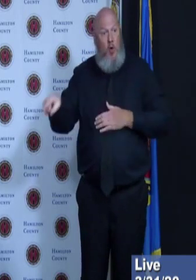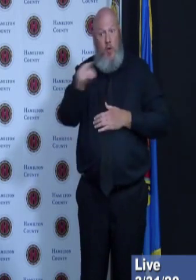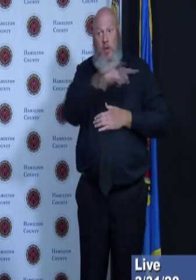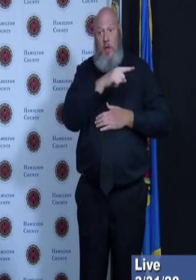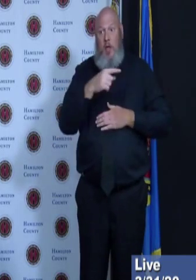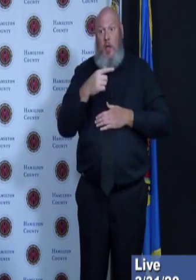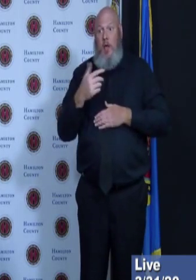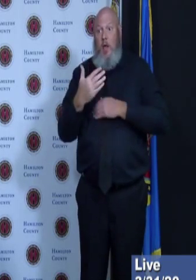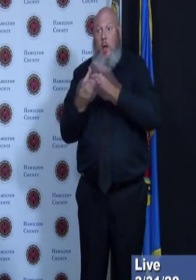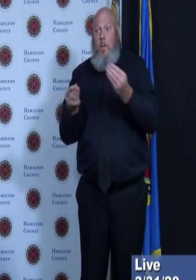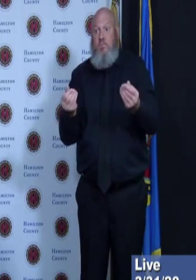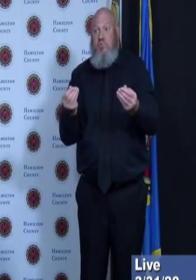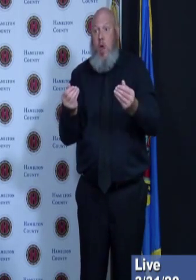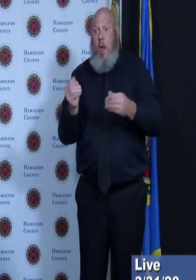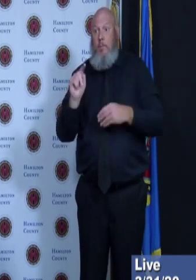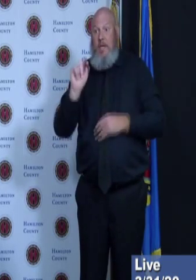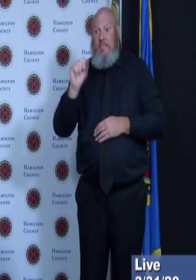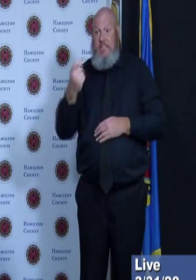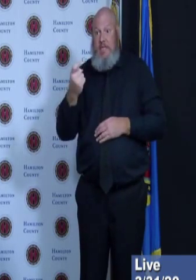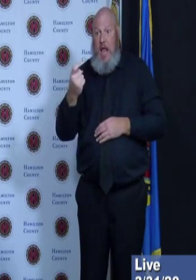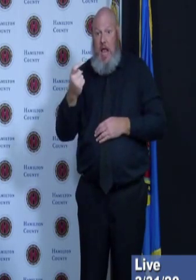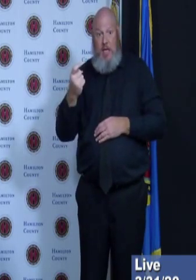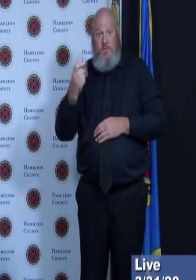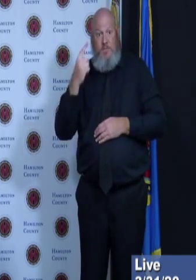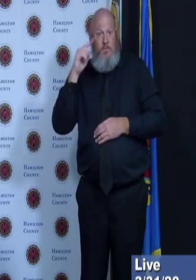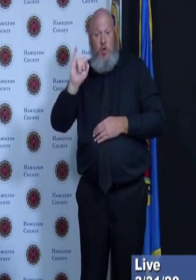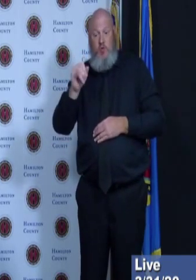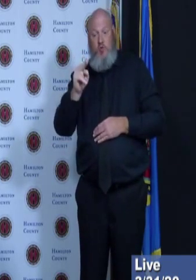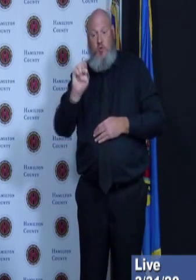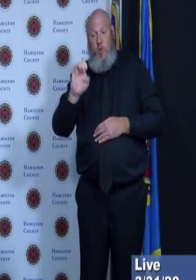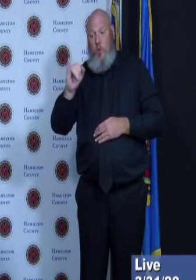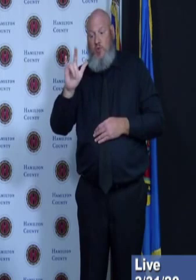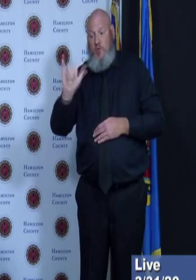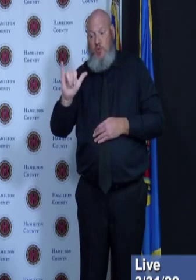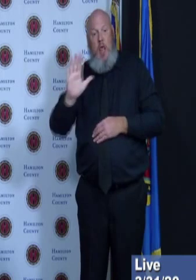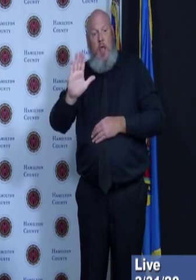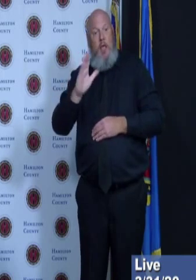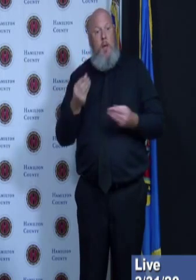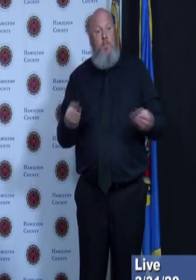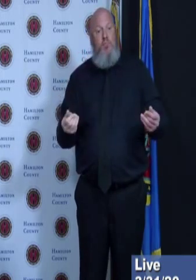commission can do or does that reply on rely on elected leaders county auditor county